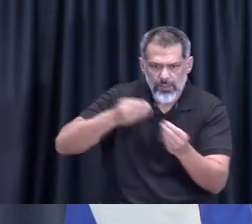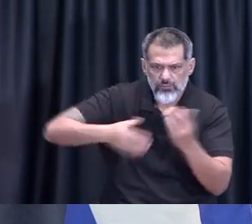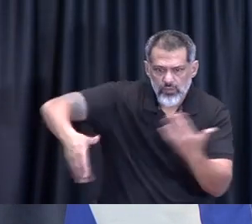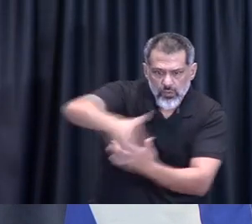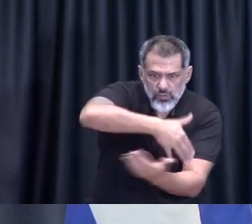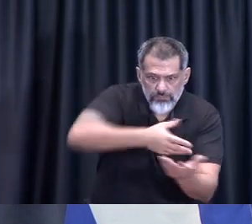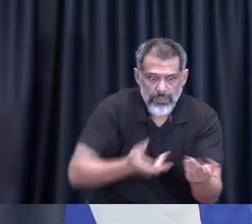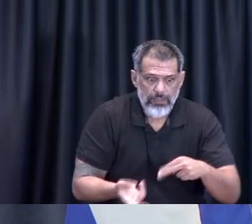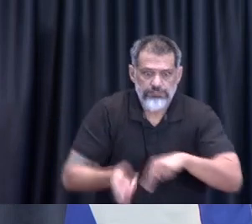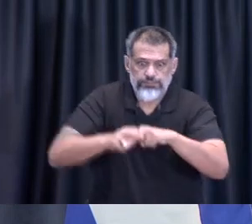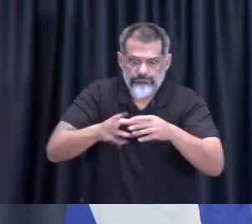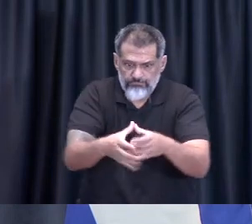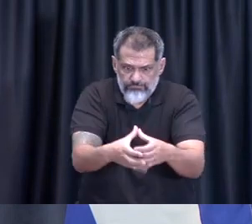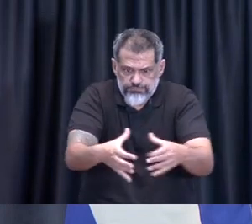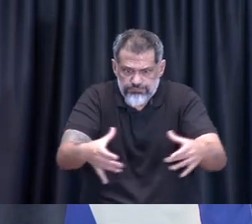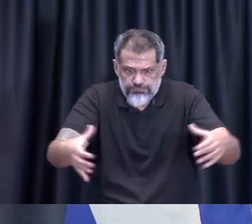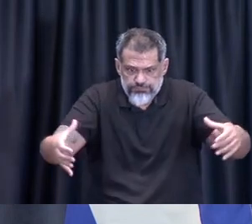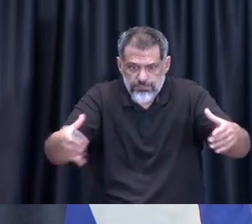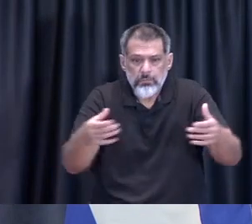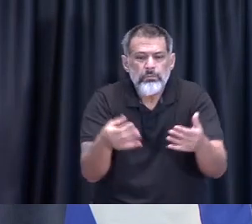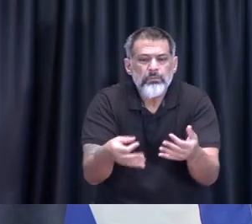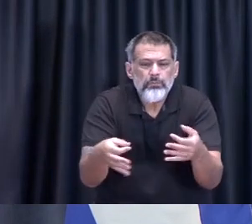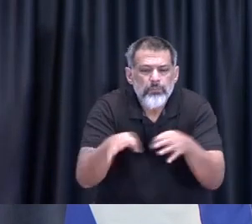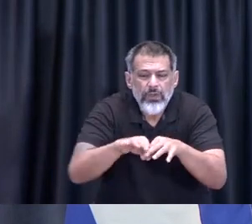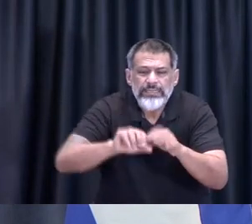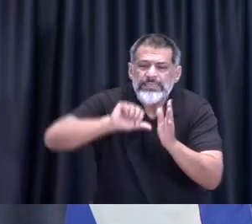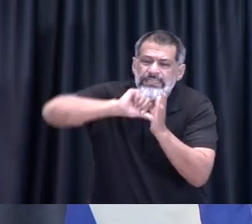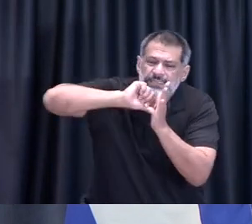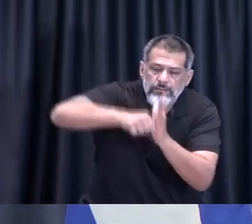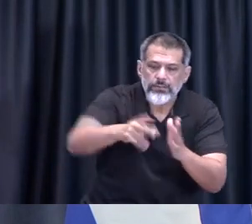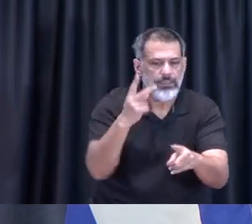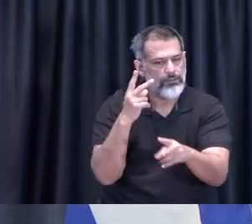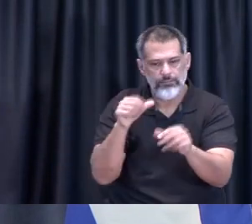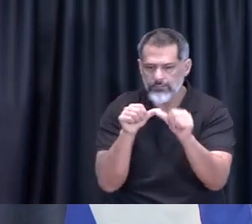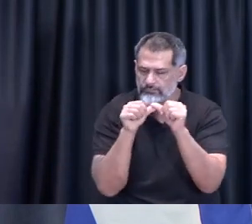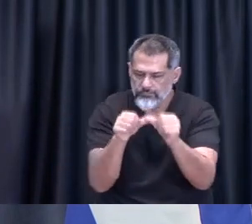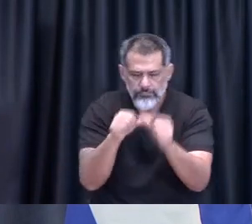all do our part to increase vaccine coverage,